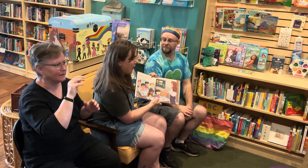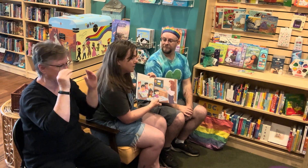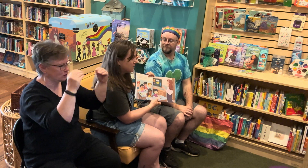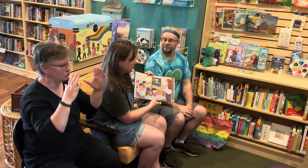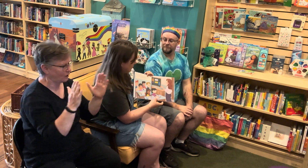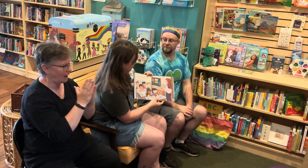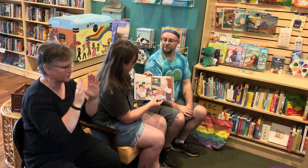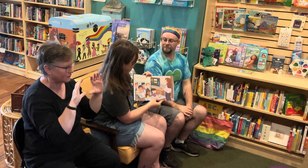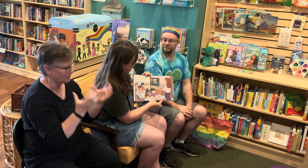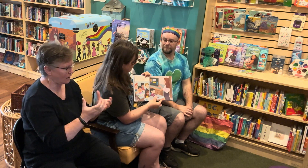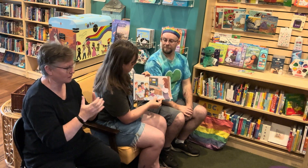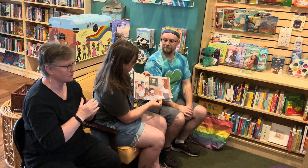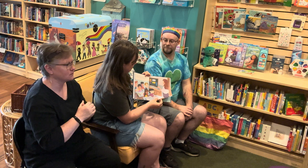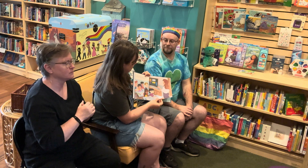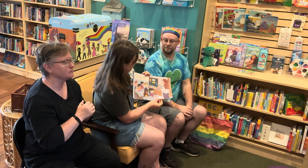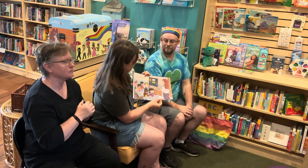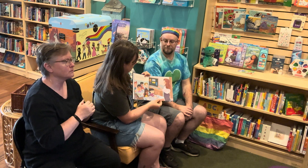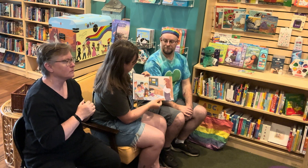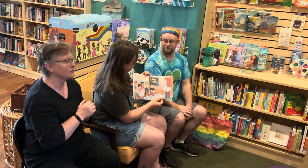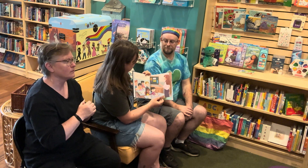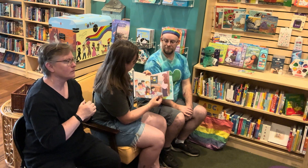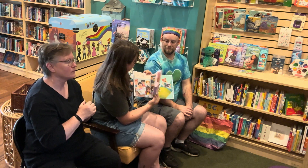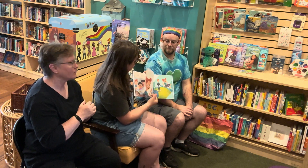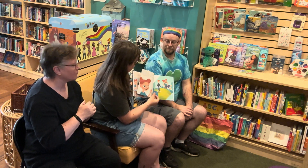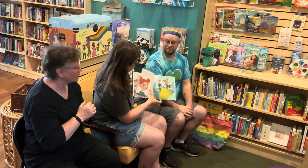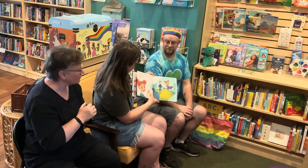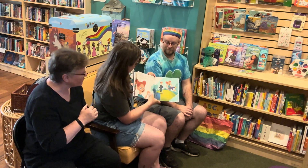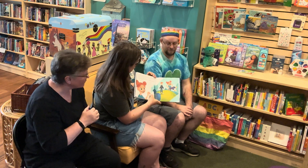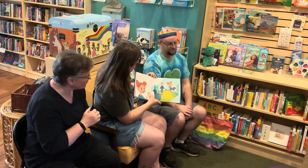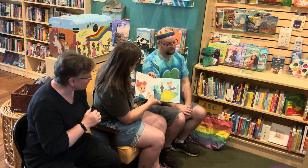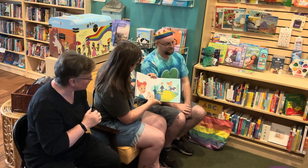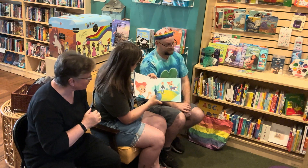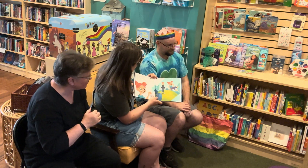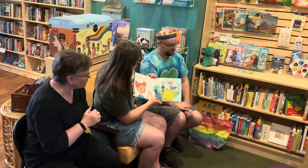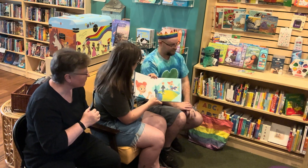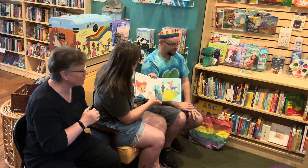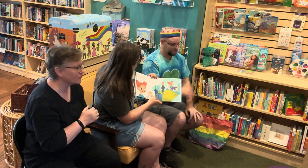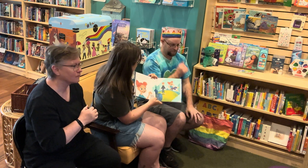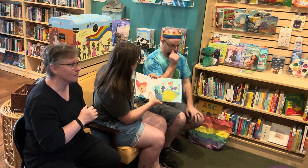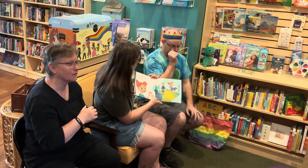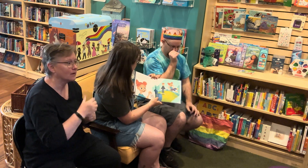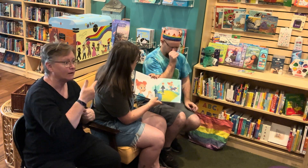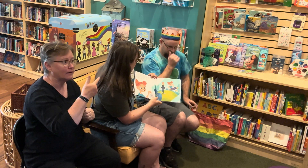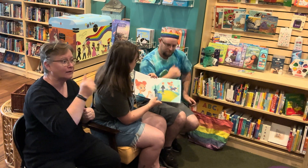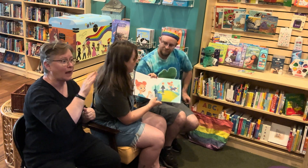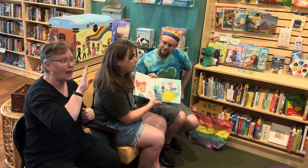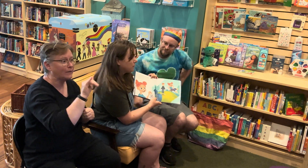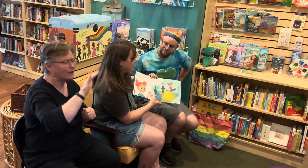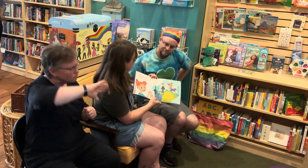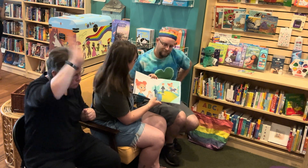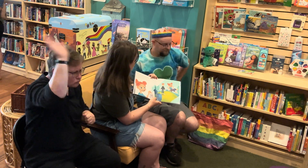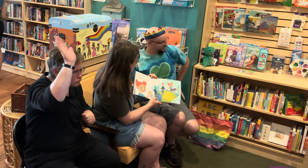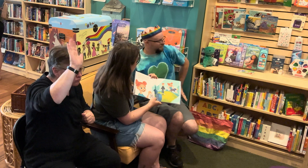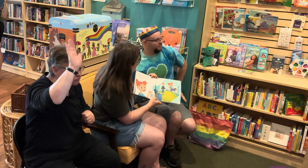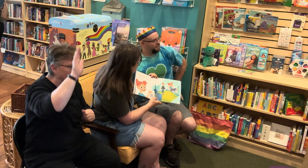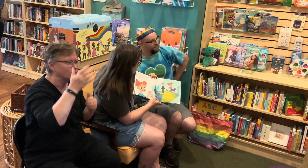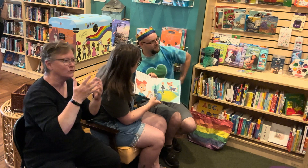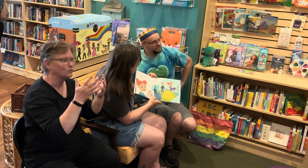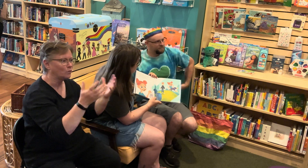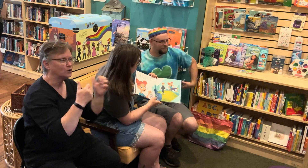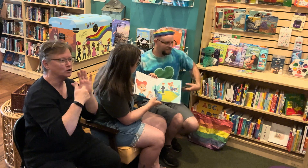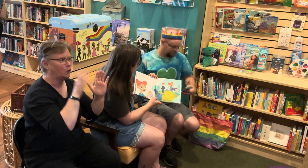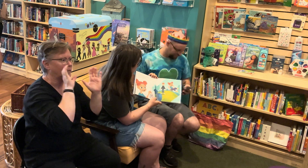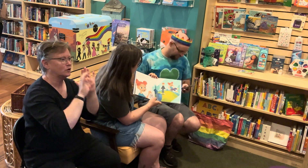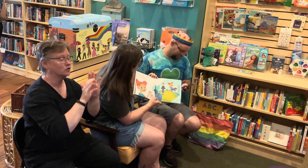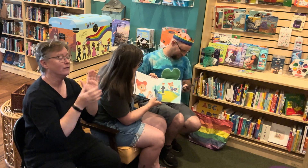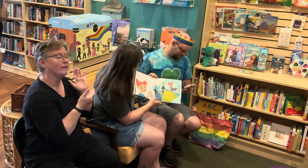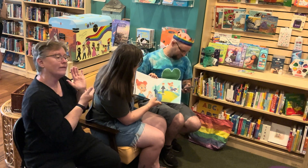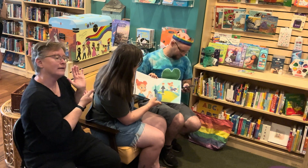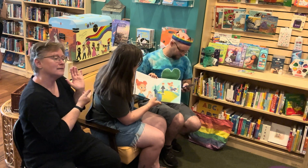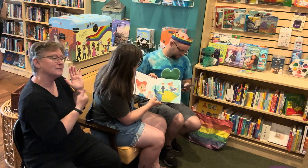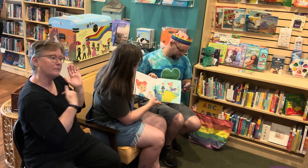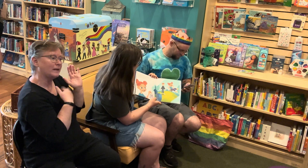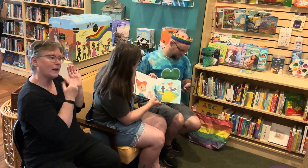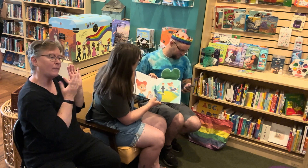class. Gabby's hand shot up. "This is a picture of me and my family at the